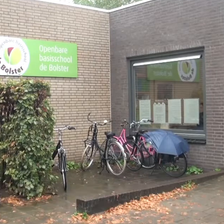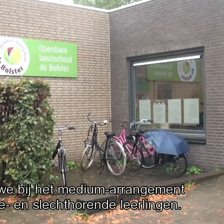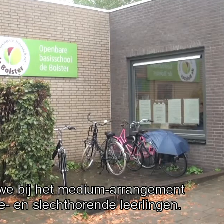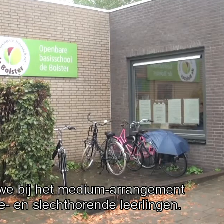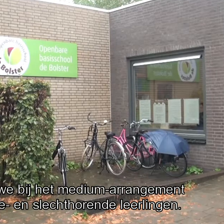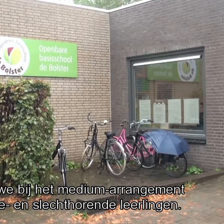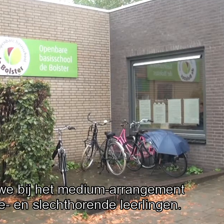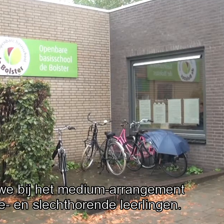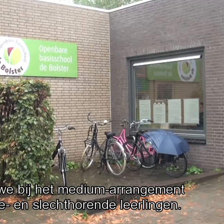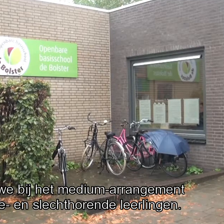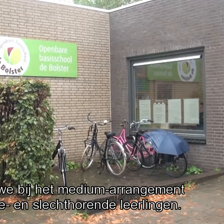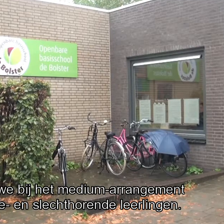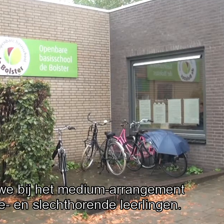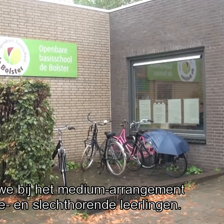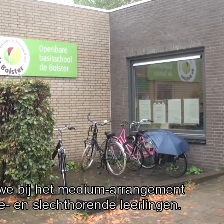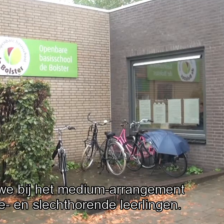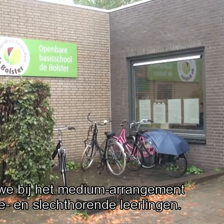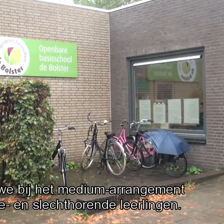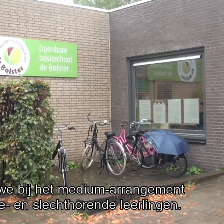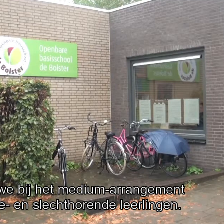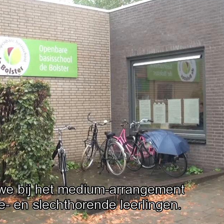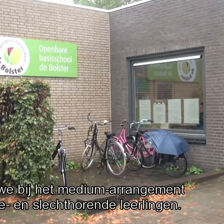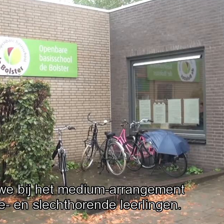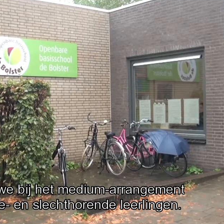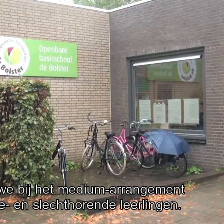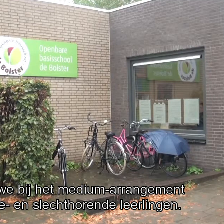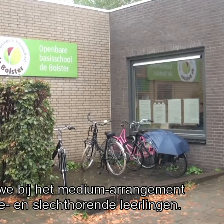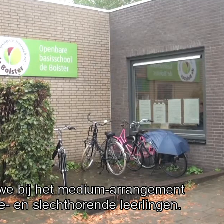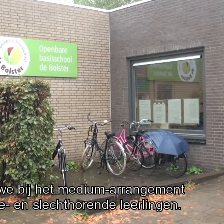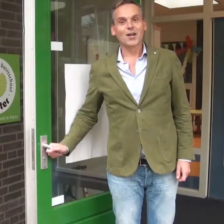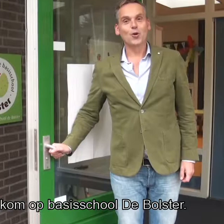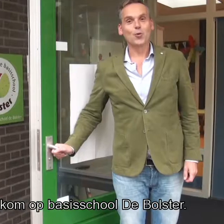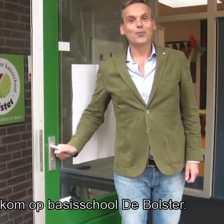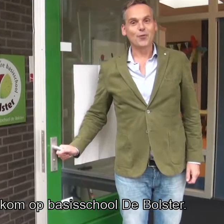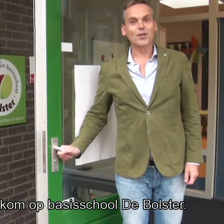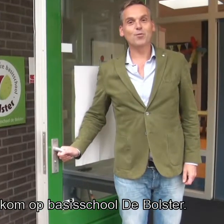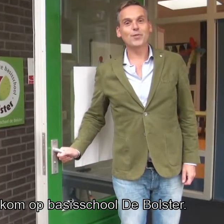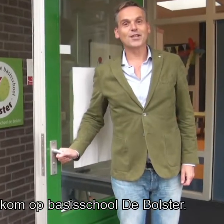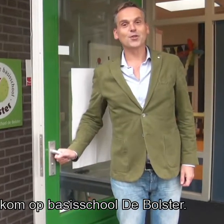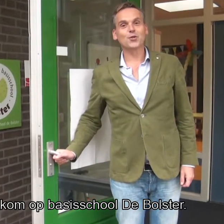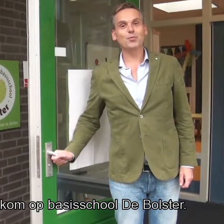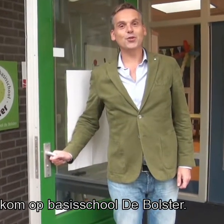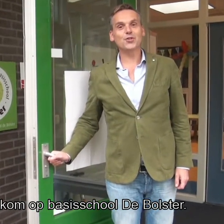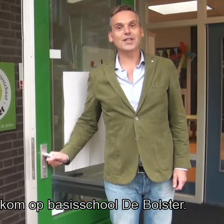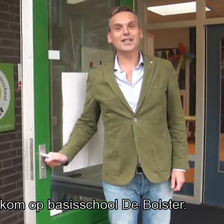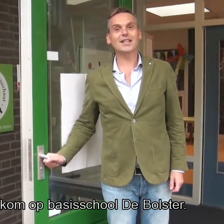Here we are at the program for deaf and hard-of-hearing students with medium support. Hello, welcome to primary school De Bolster.